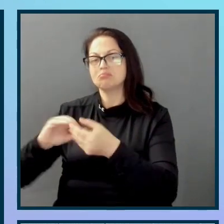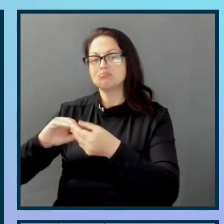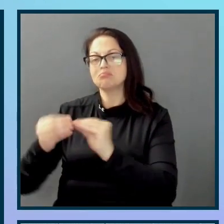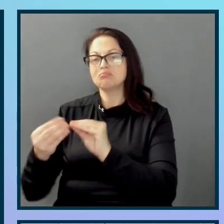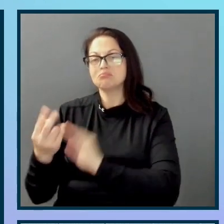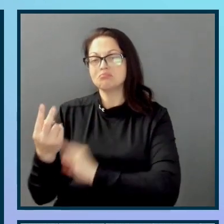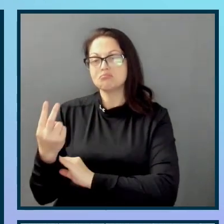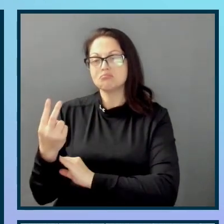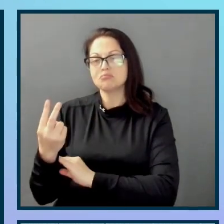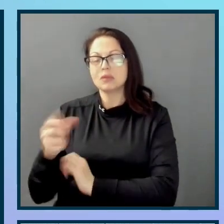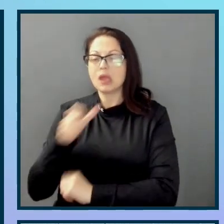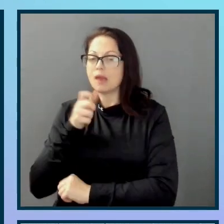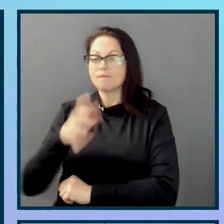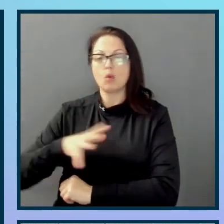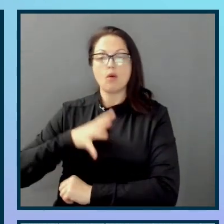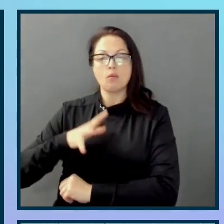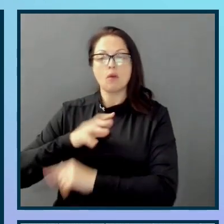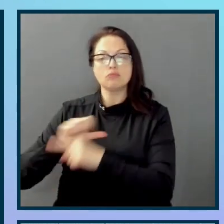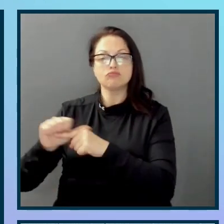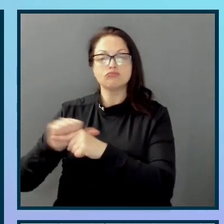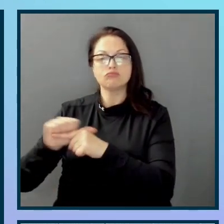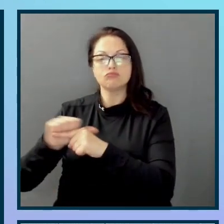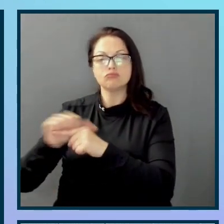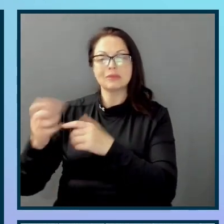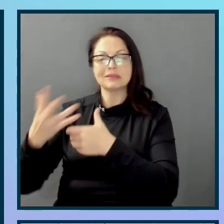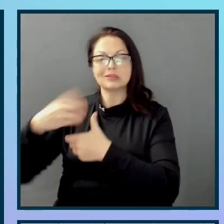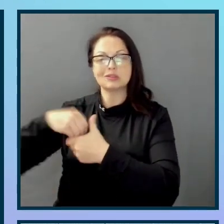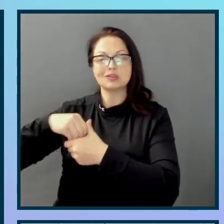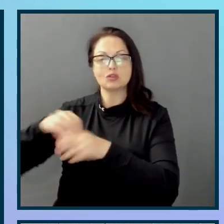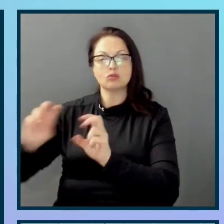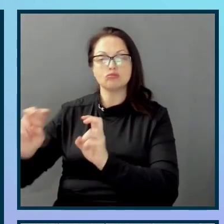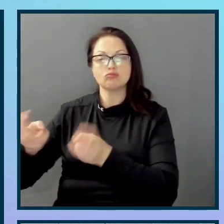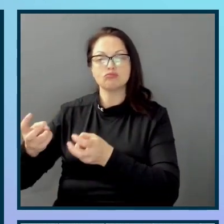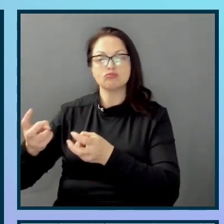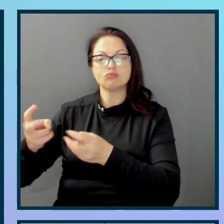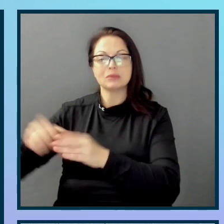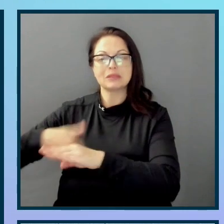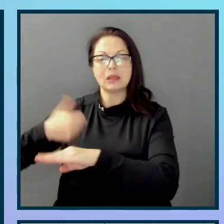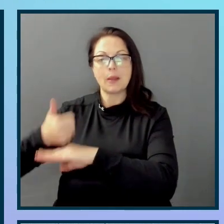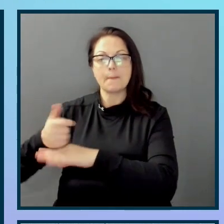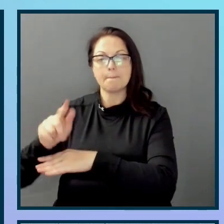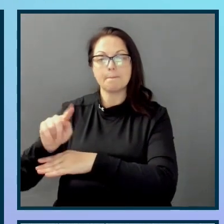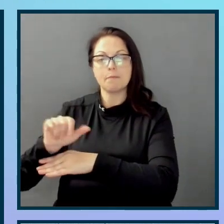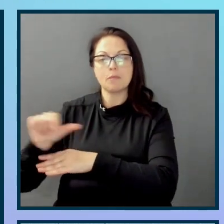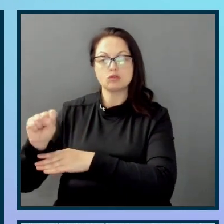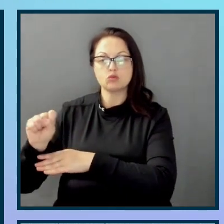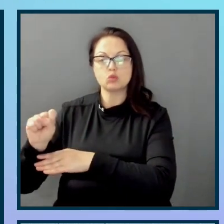start building your internal subject matter expertise, and implement tools to help with scaling and efficiency.